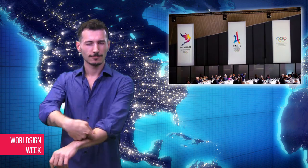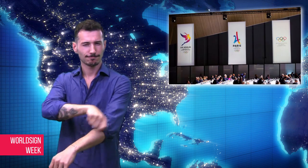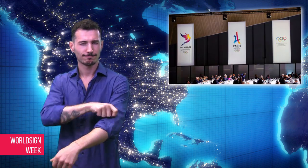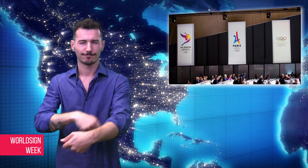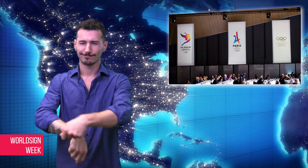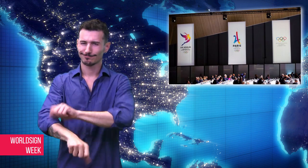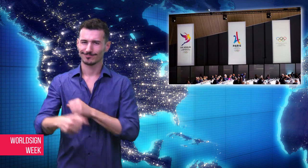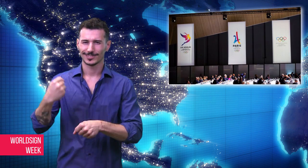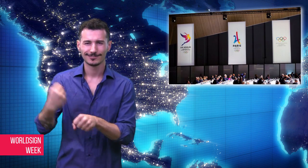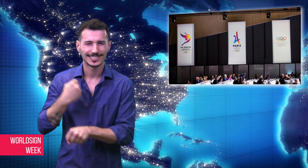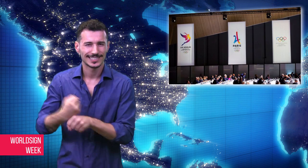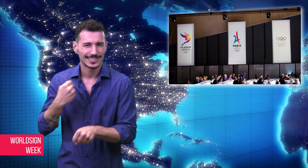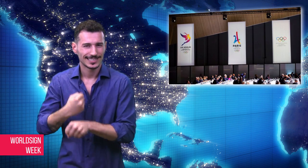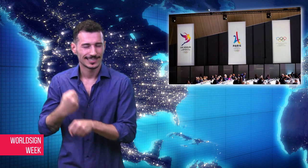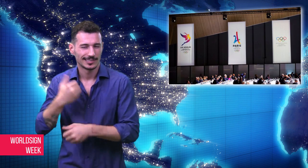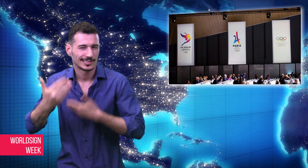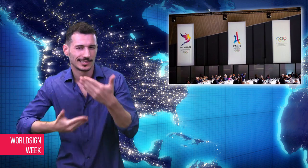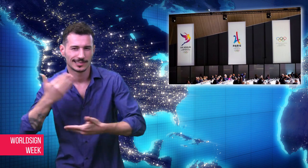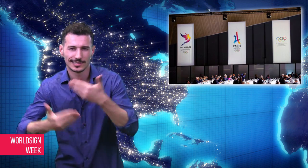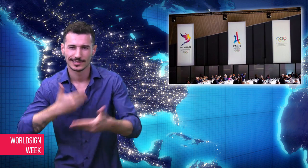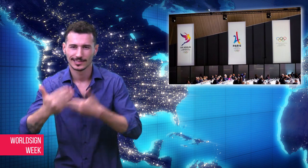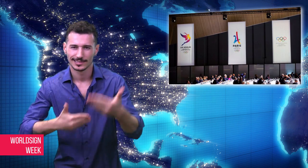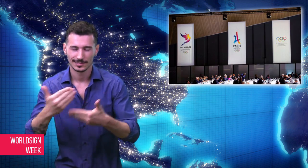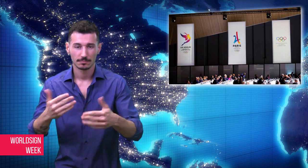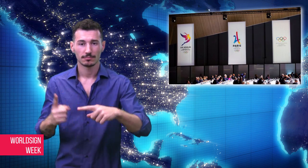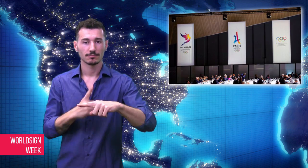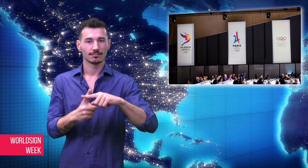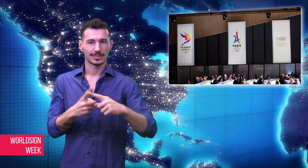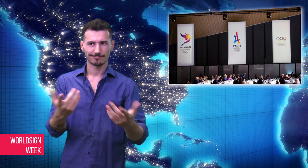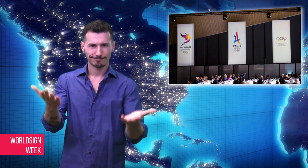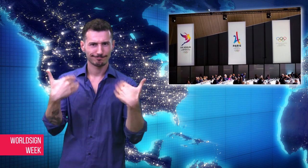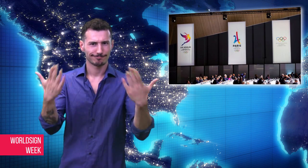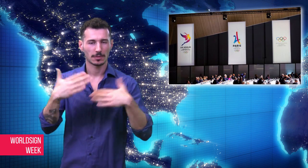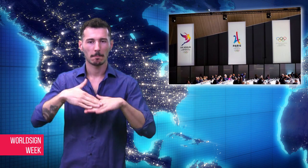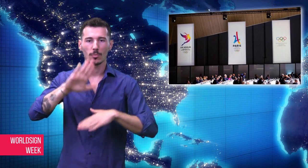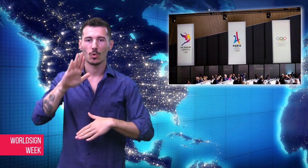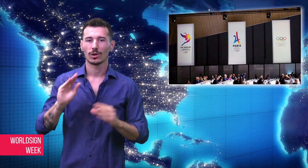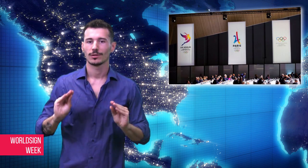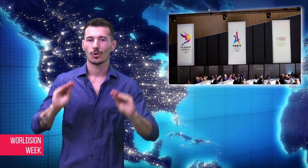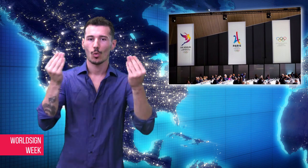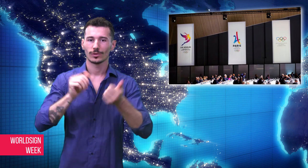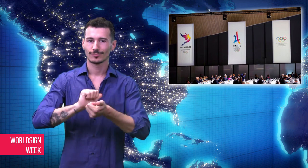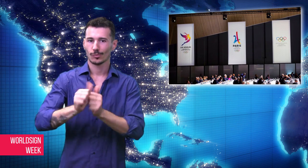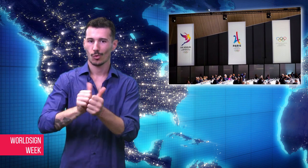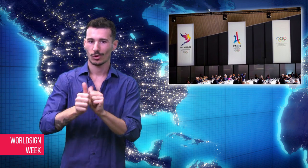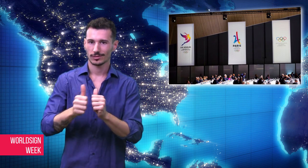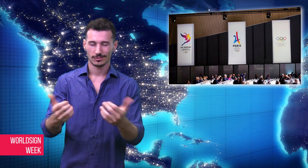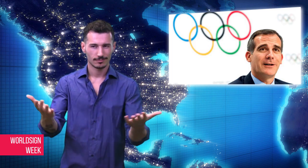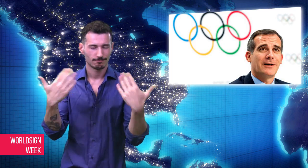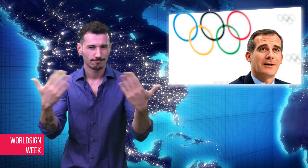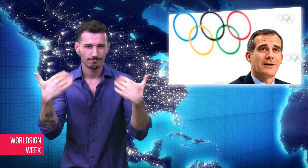organizing committee’s costs over four years, and help increase participation